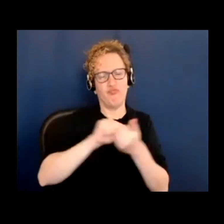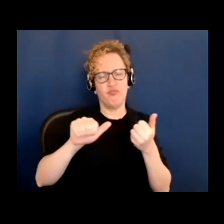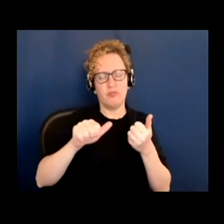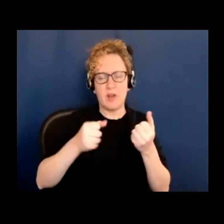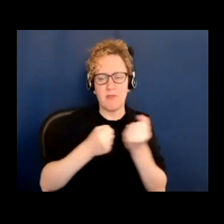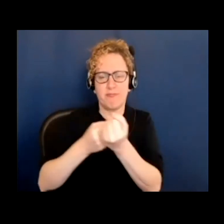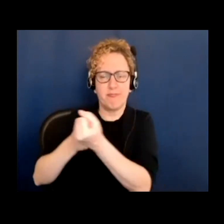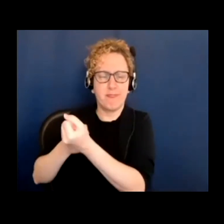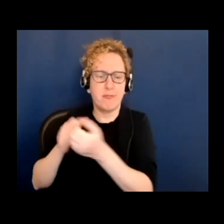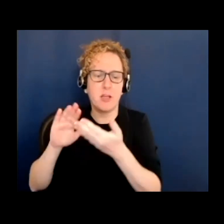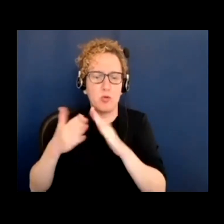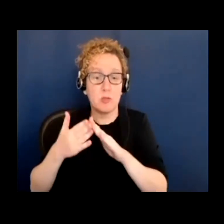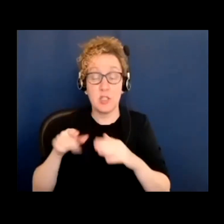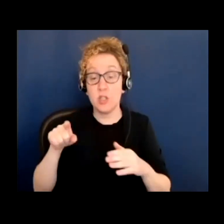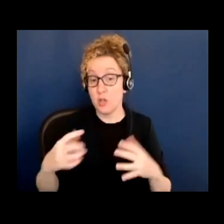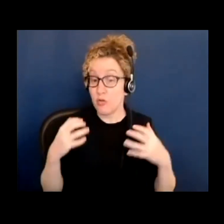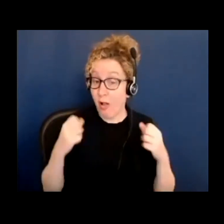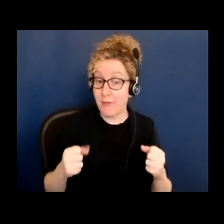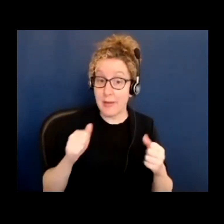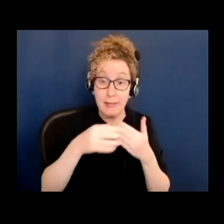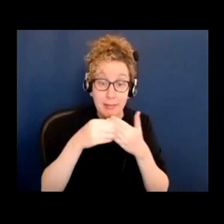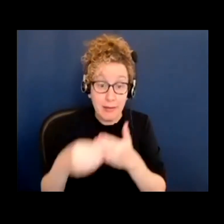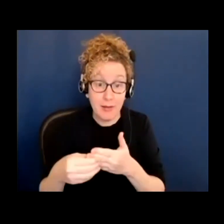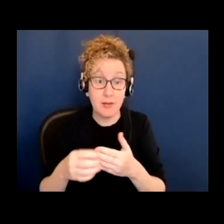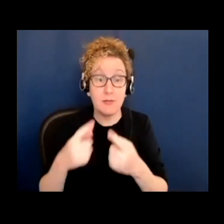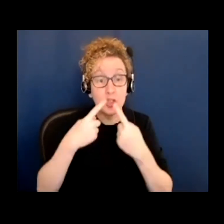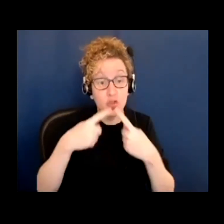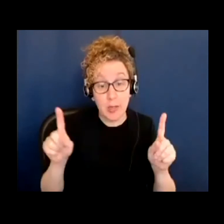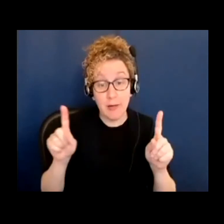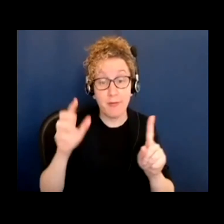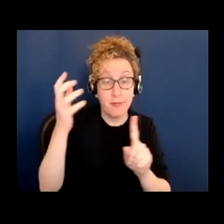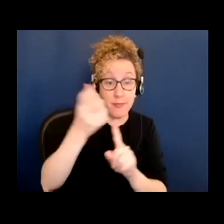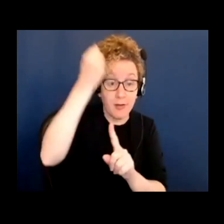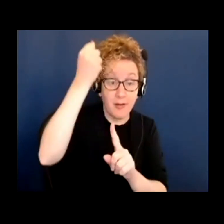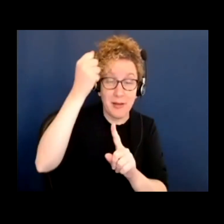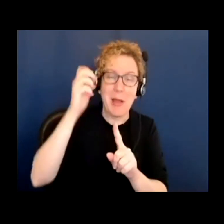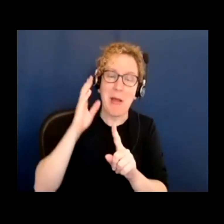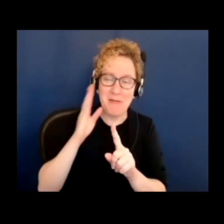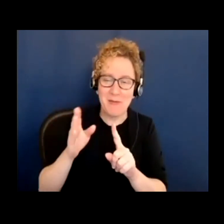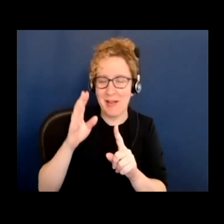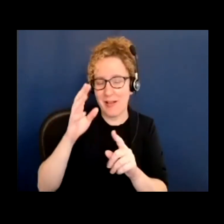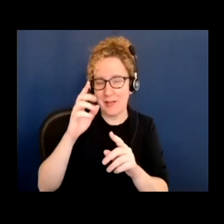She is confident she can lead and achieve and be the one that alters the way people see.